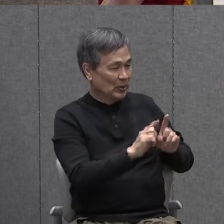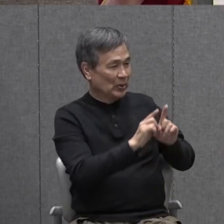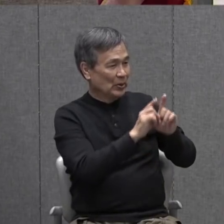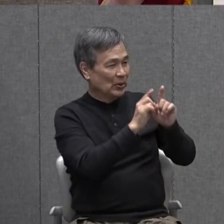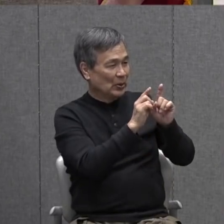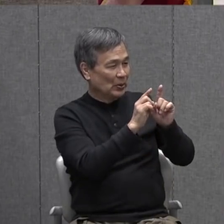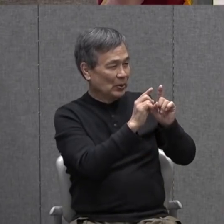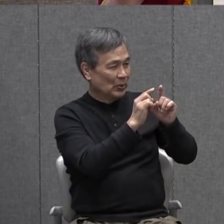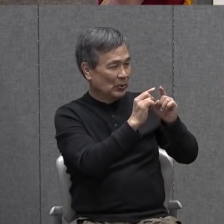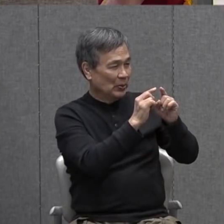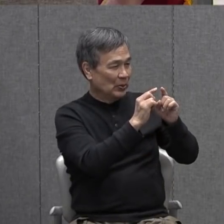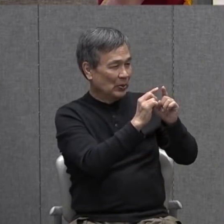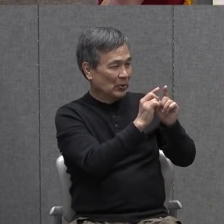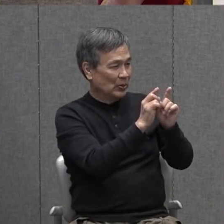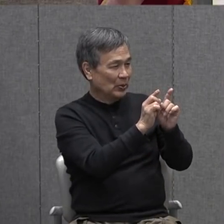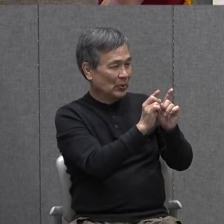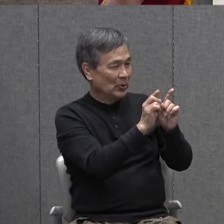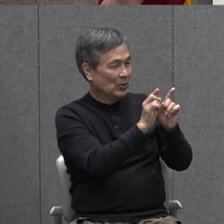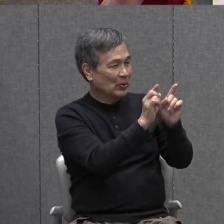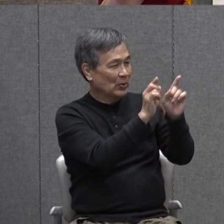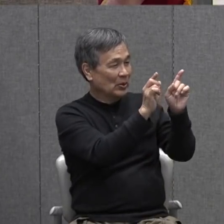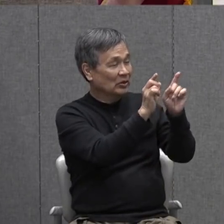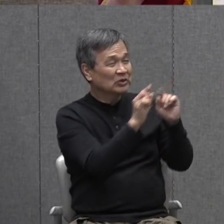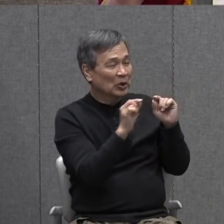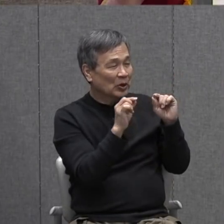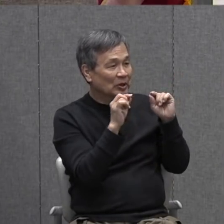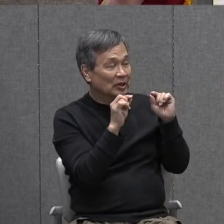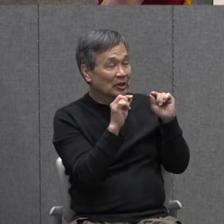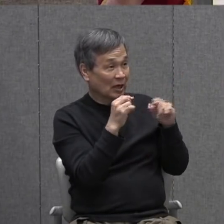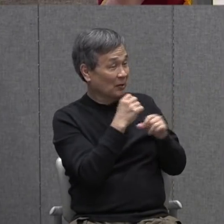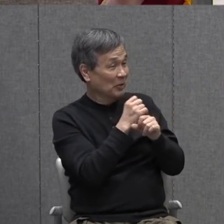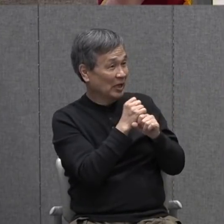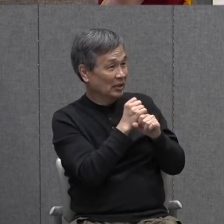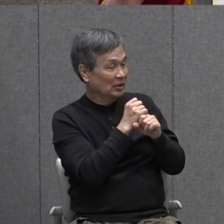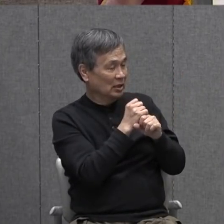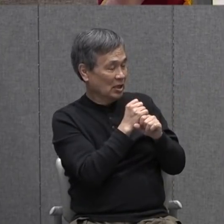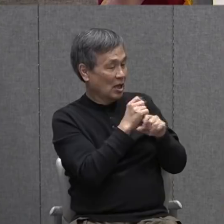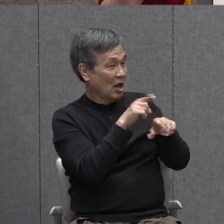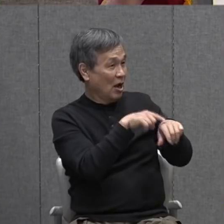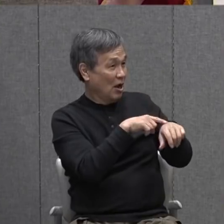and then it starts to come out on the edges. So I'm gonna make it a little bit longer there.